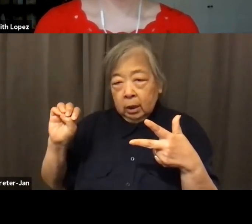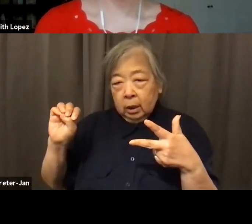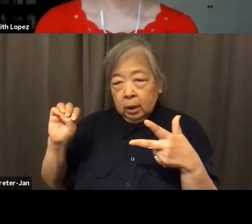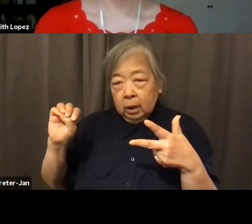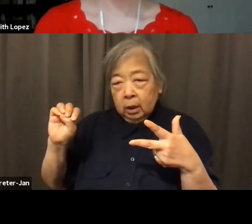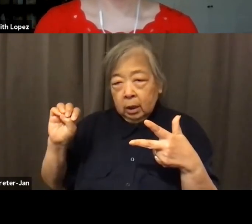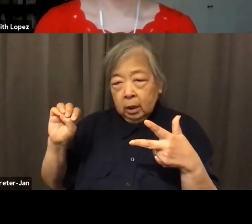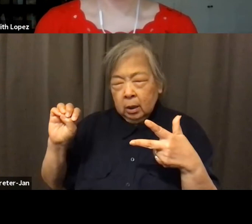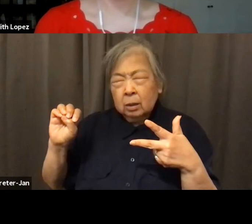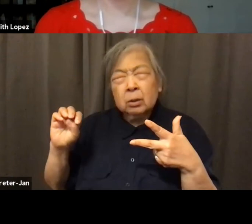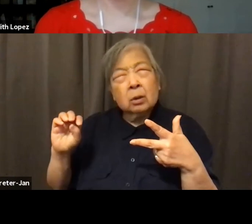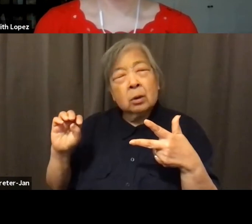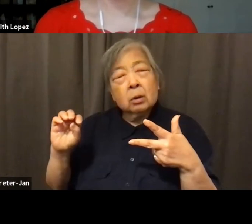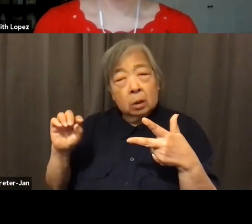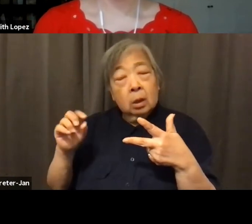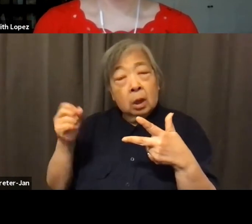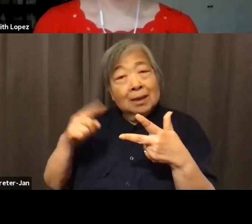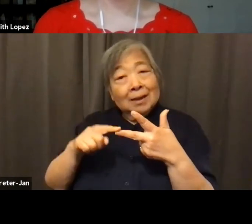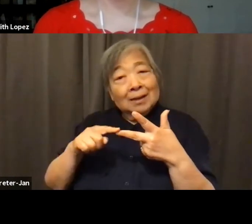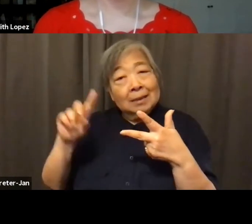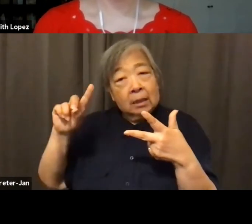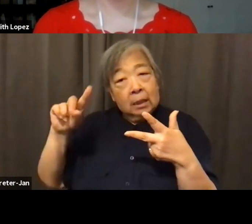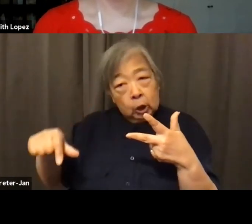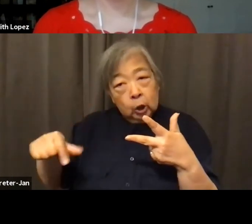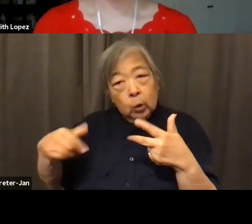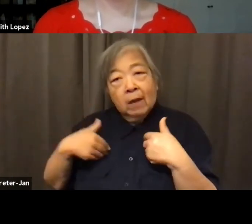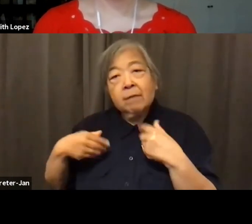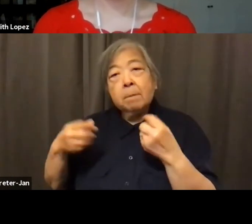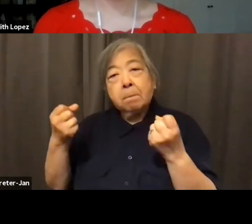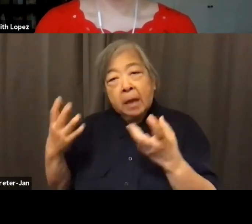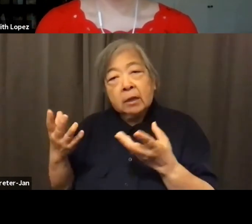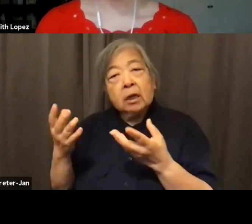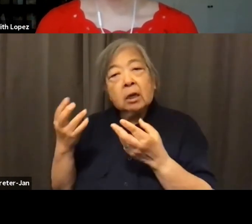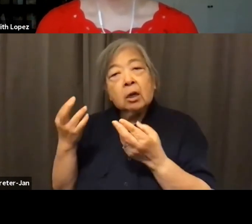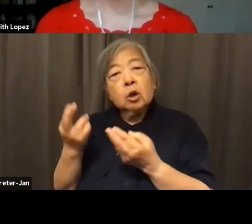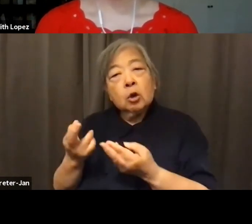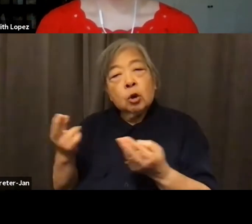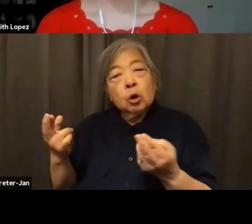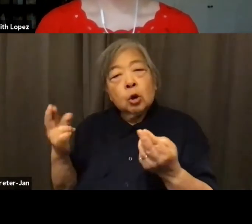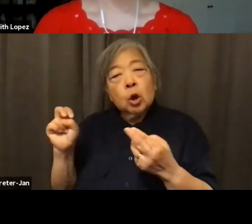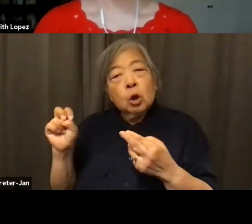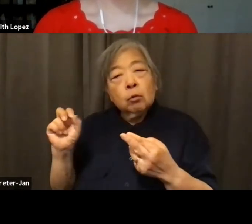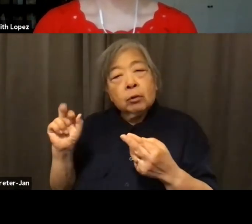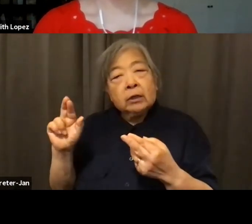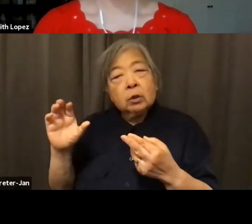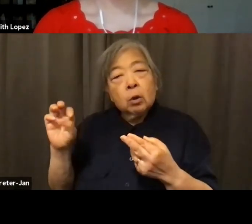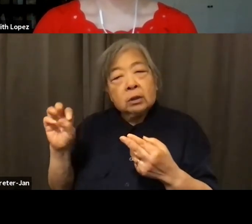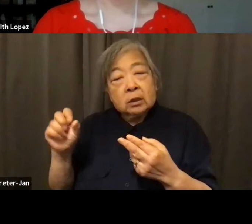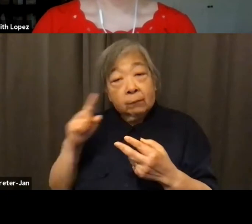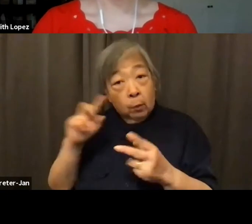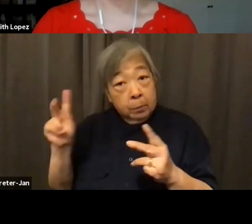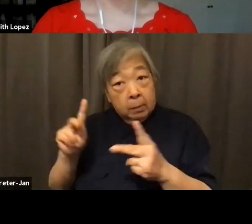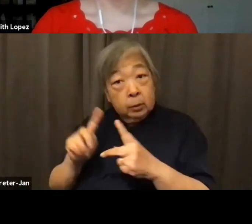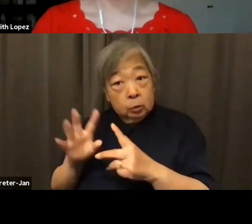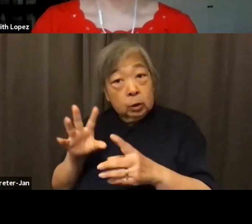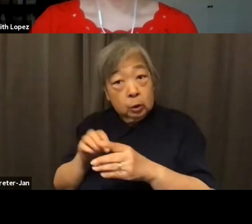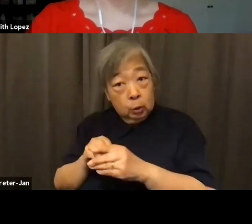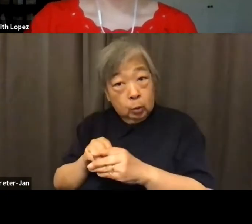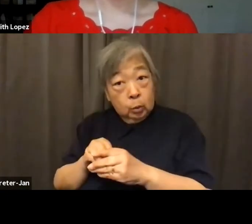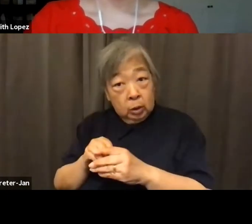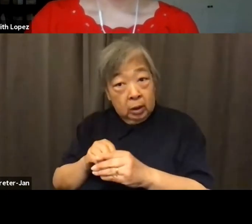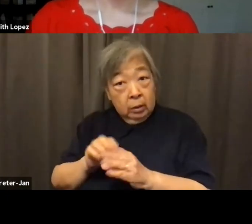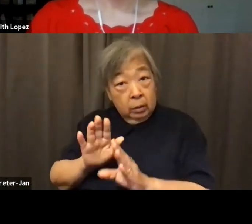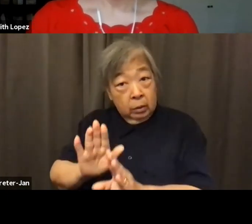Deque also has a lot of resources available for people to incorporate into their own learning